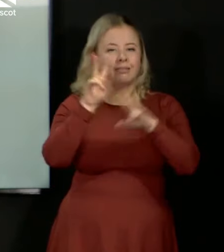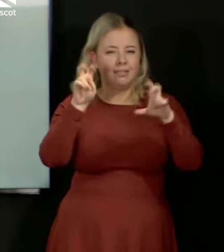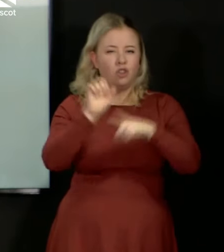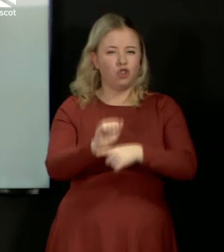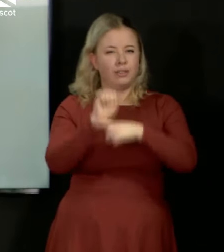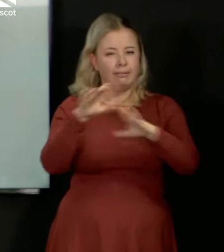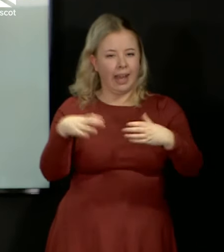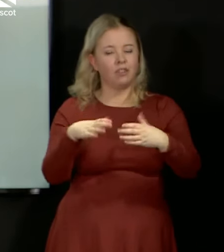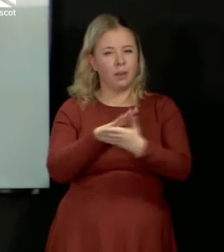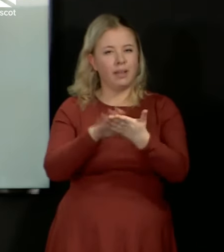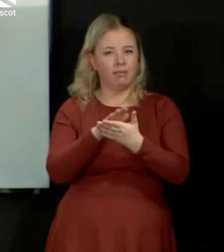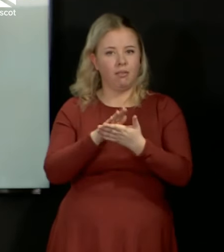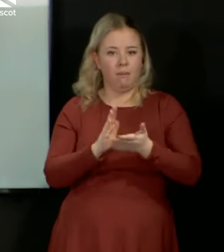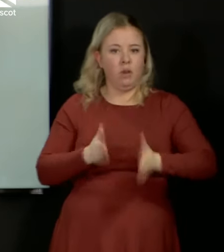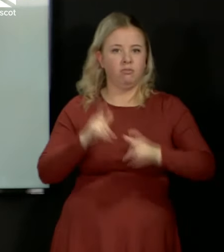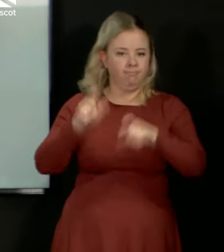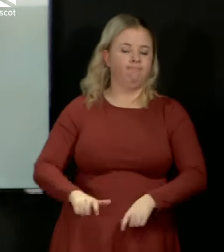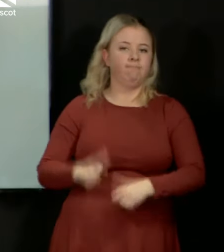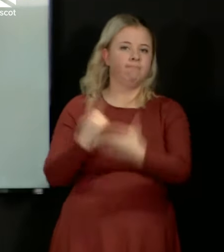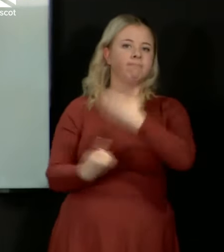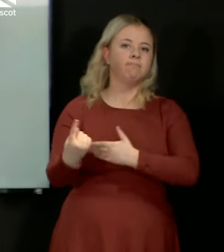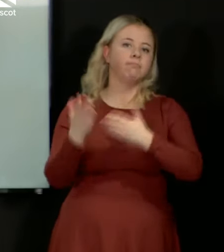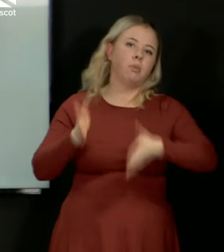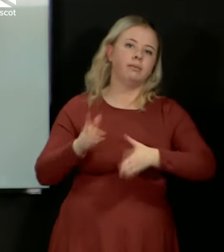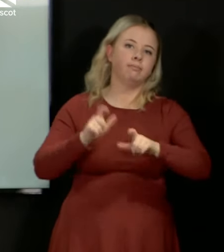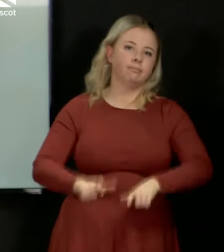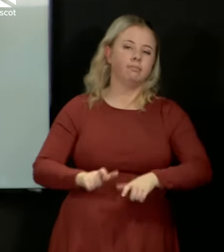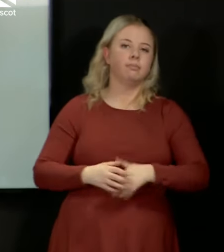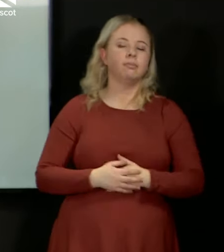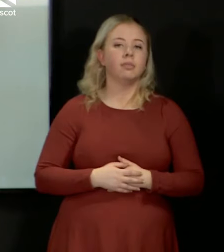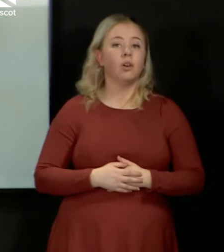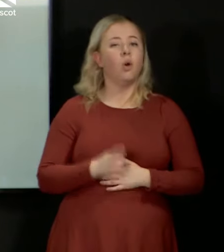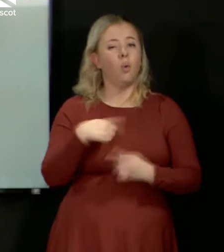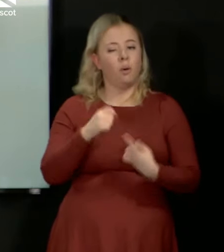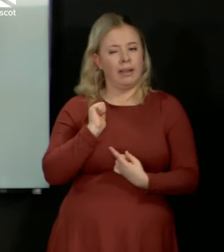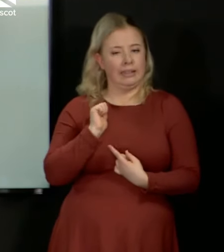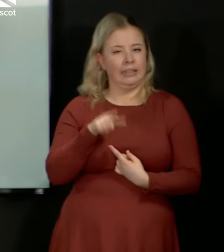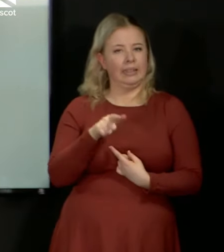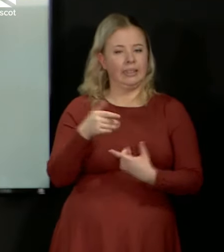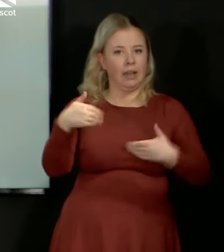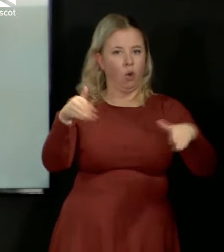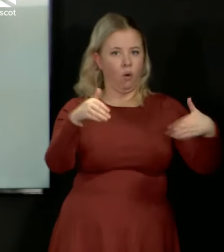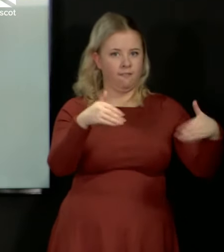of people that we've asked to completely isolate themselves. So we anticipated a level of absence